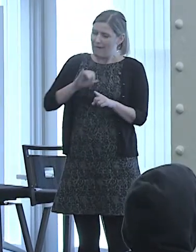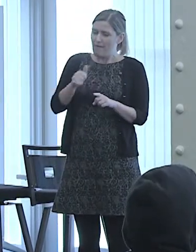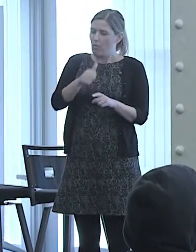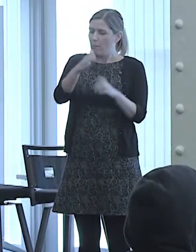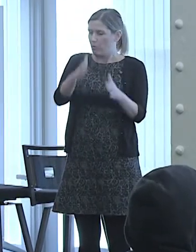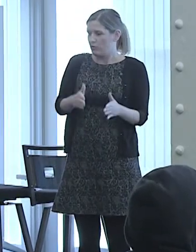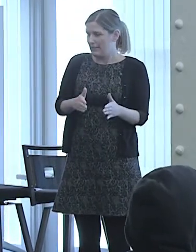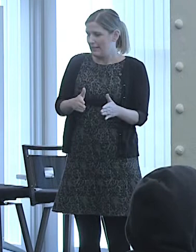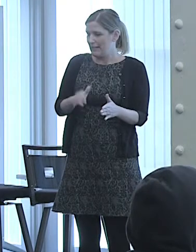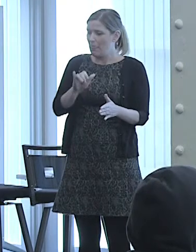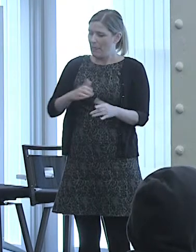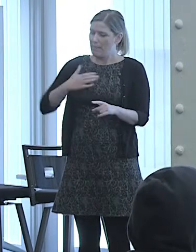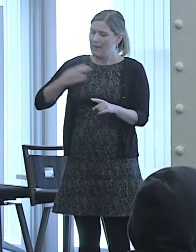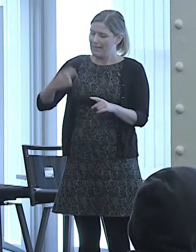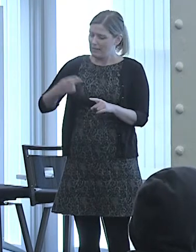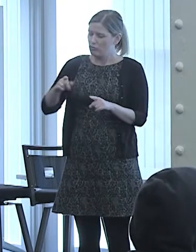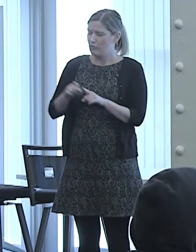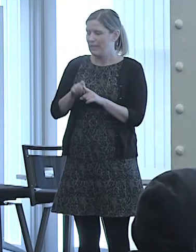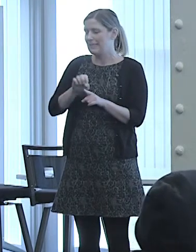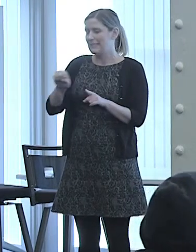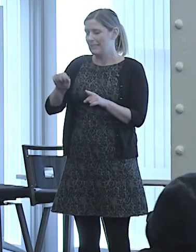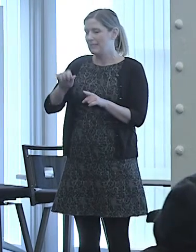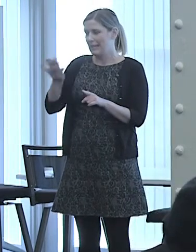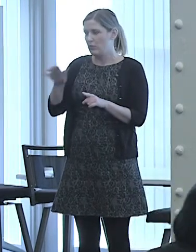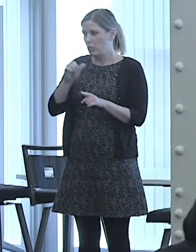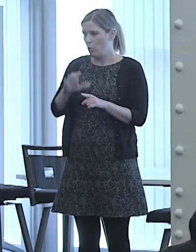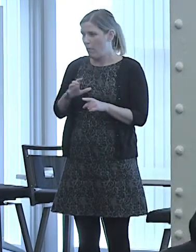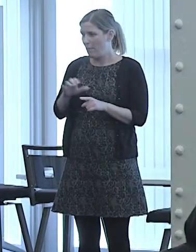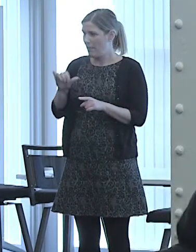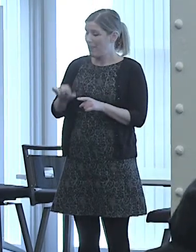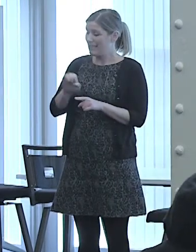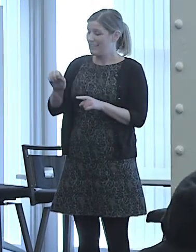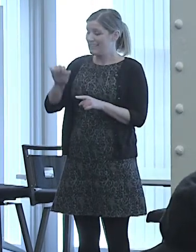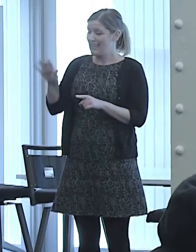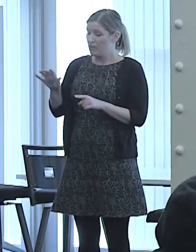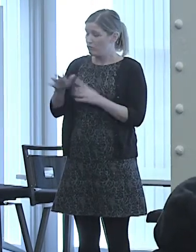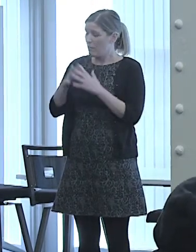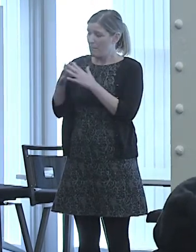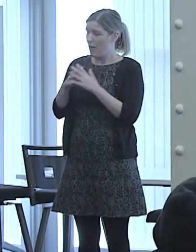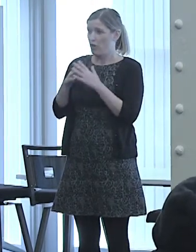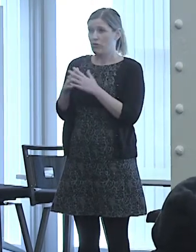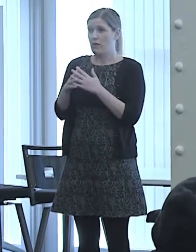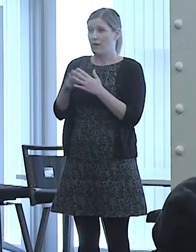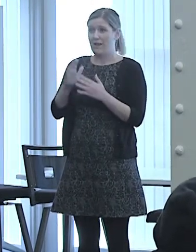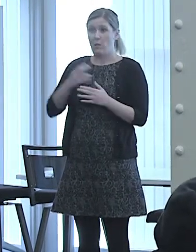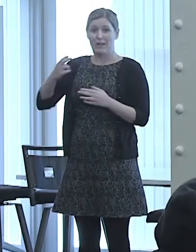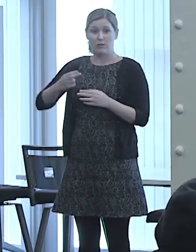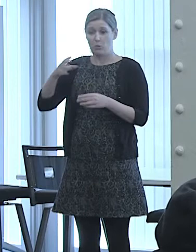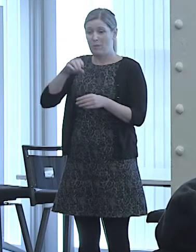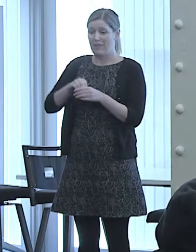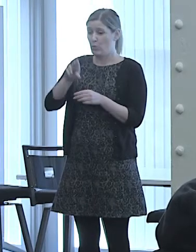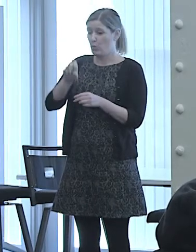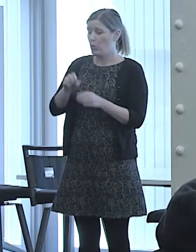That is my history as an east Asian. That is what east Asian America is in the history of US white supremacy.